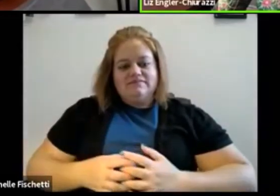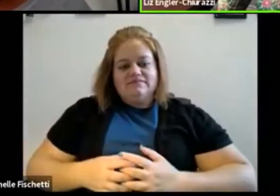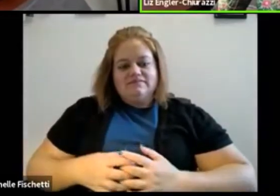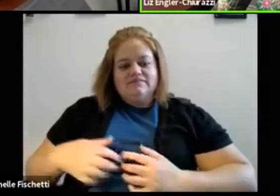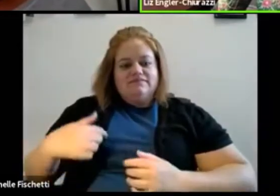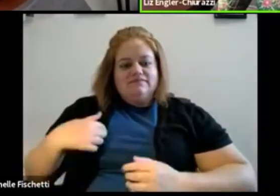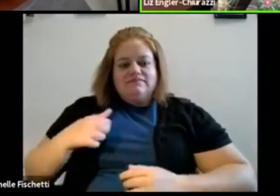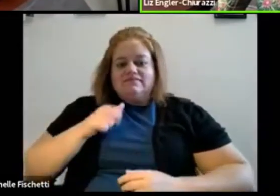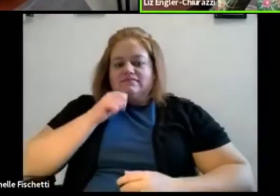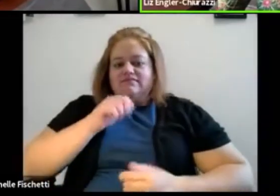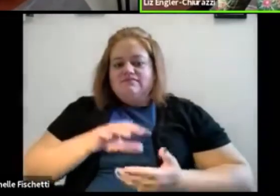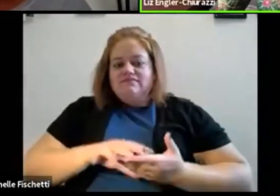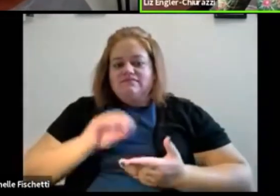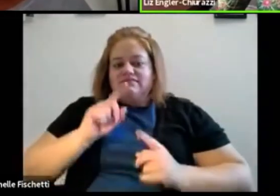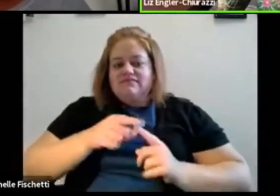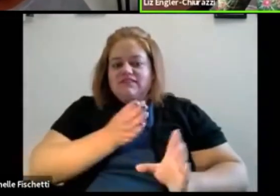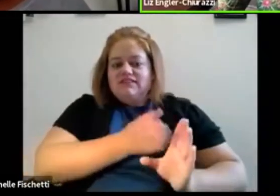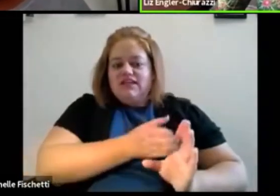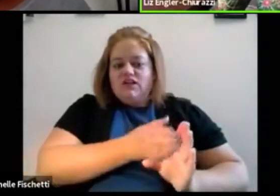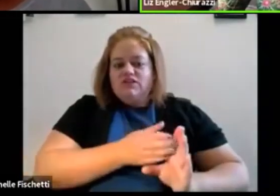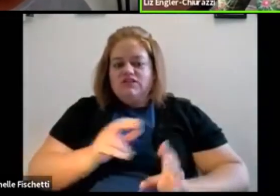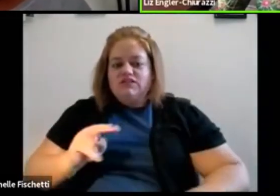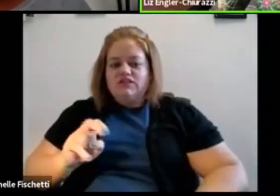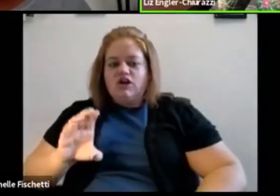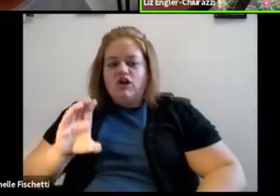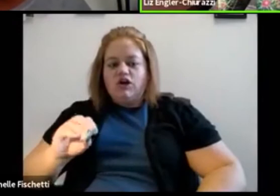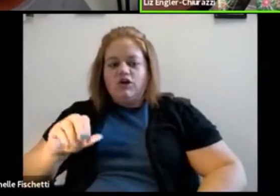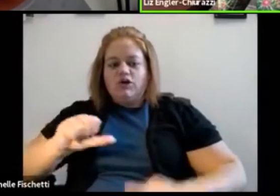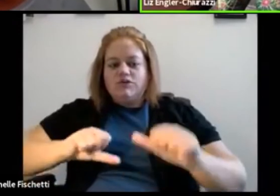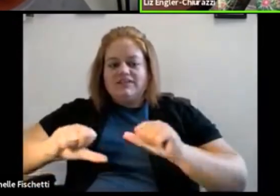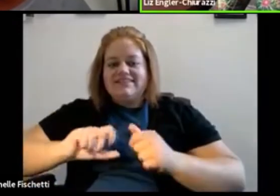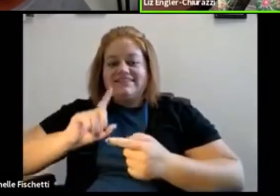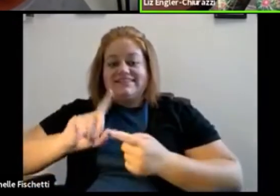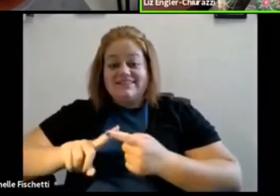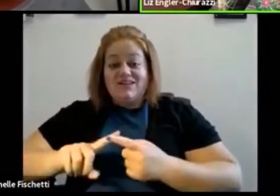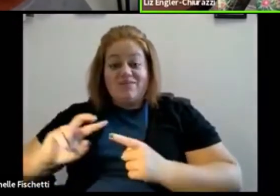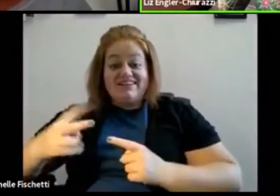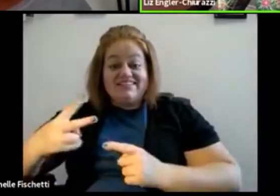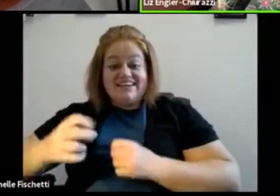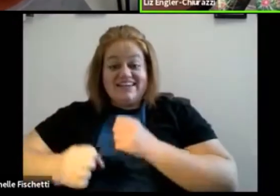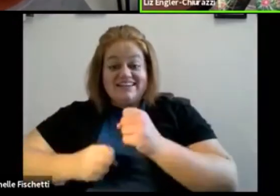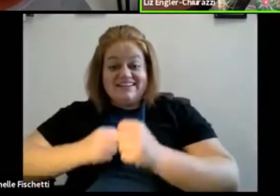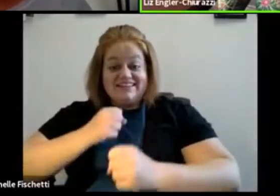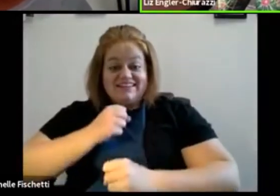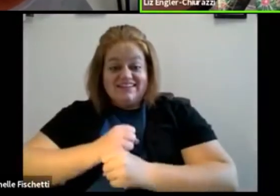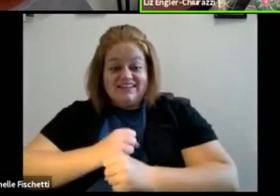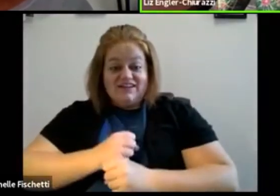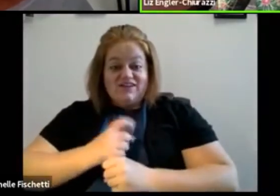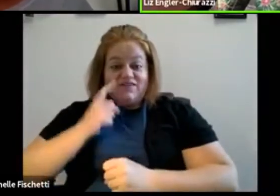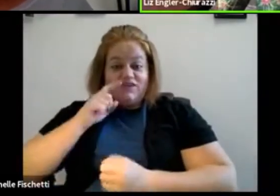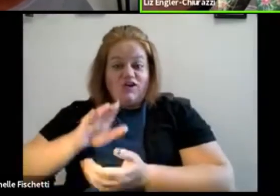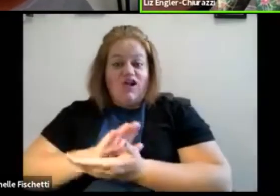psychology or neuroscience until I was a second year student in college and